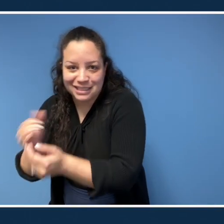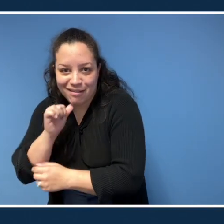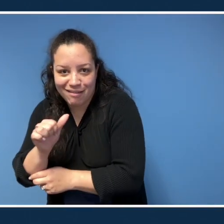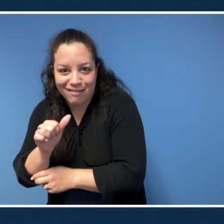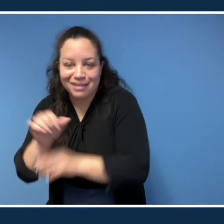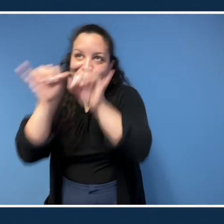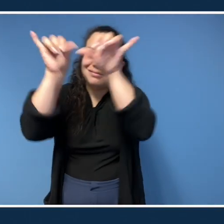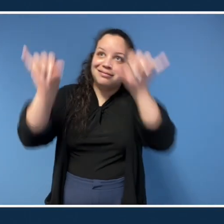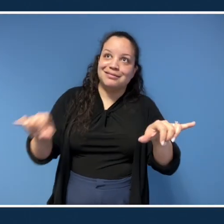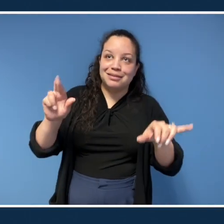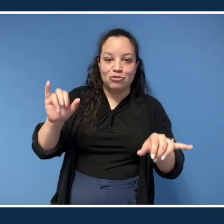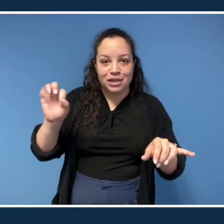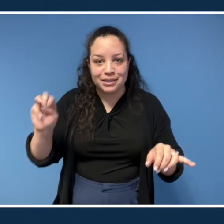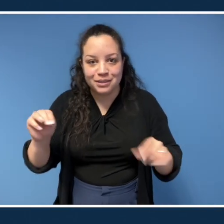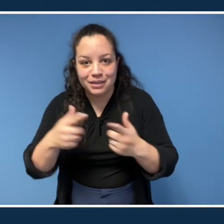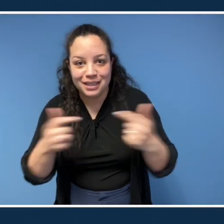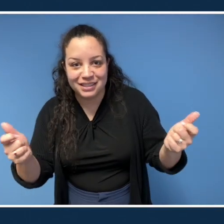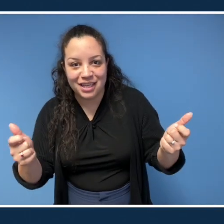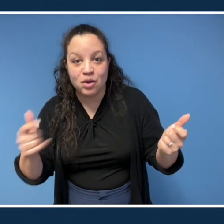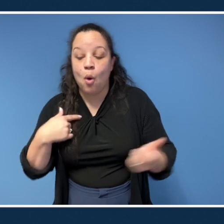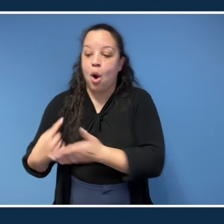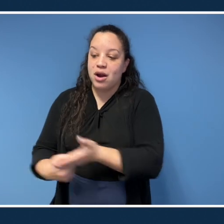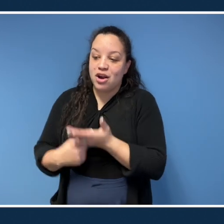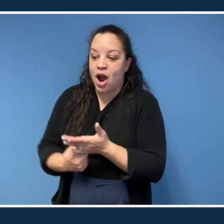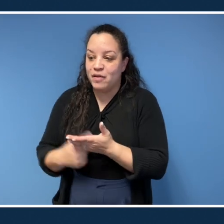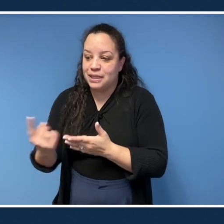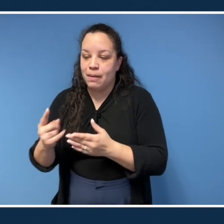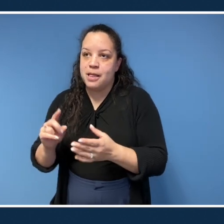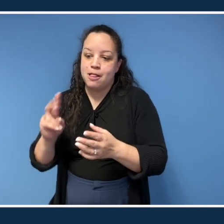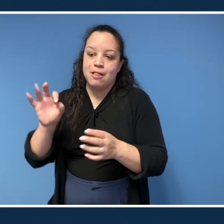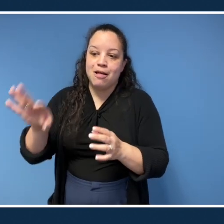or when you're part of a conversation and something comes up that's a little bit